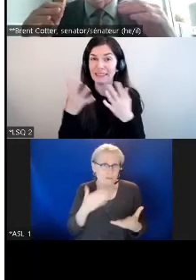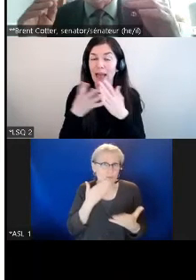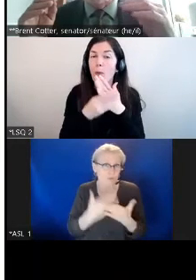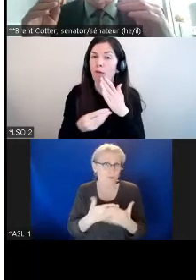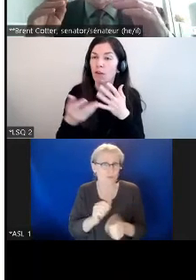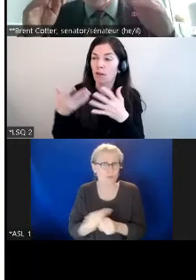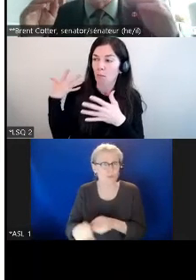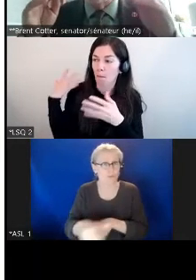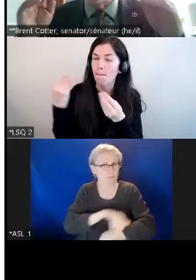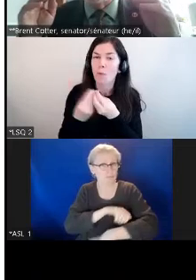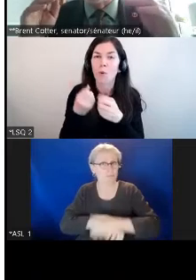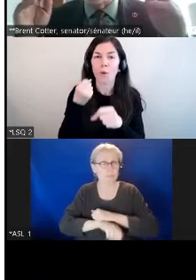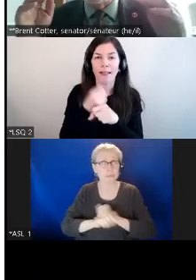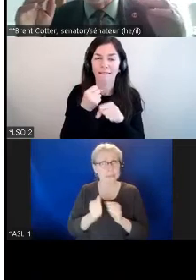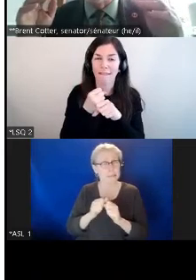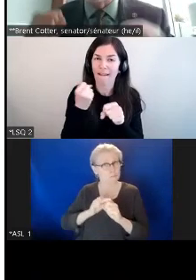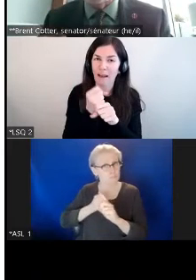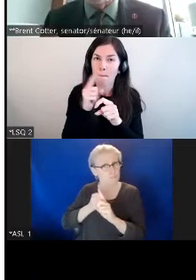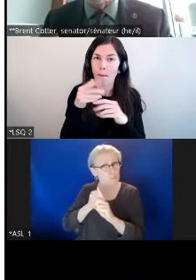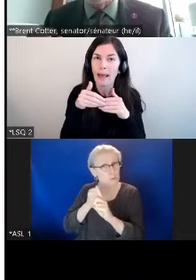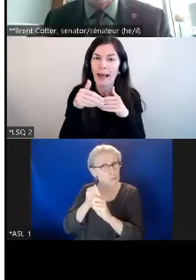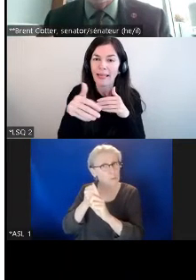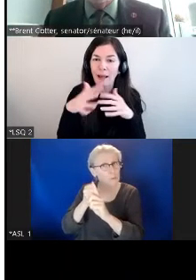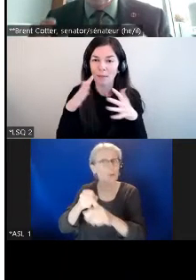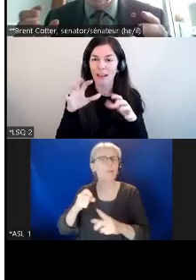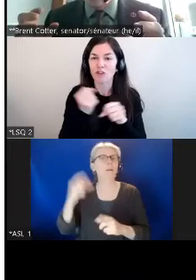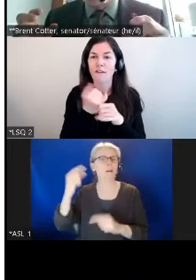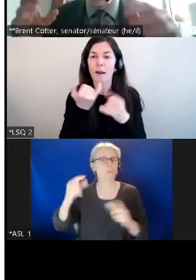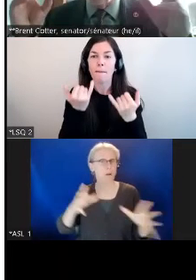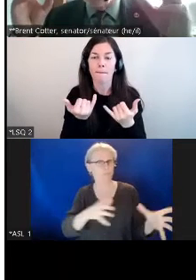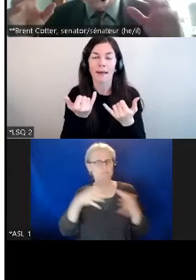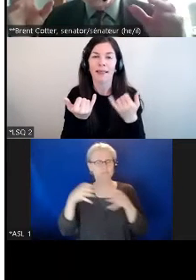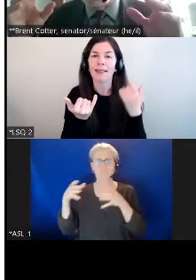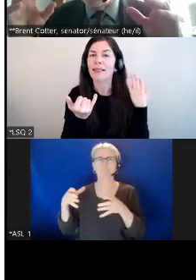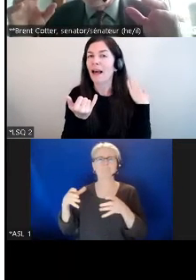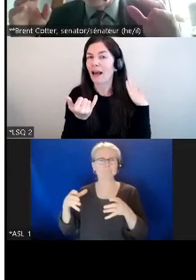RAISED TO A HIGH POINT ON THE AGENDA FOR THE GOVERNMENT. WHICH IS GOOD. IT'S NOT THE HIGHEST,